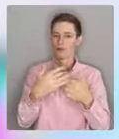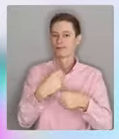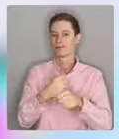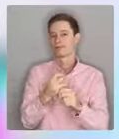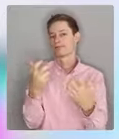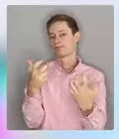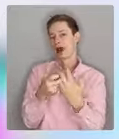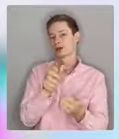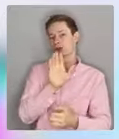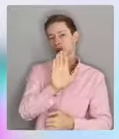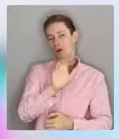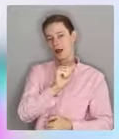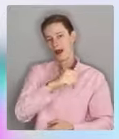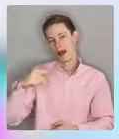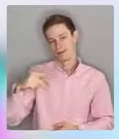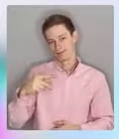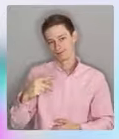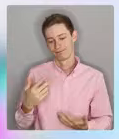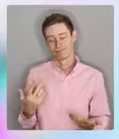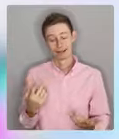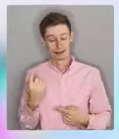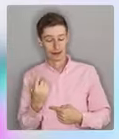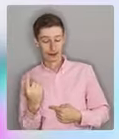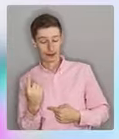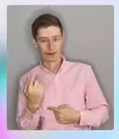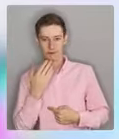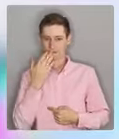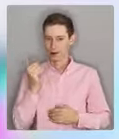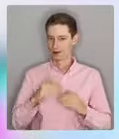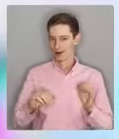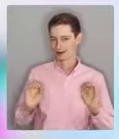for the social experience you're offering. After all, something is better than nothing.